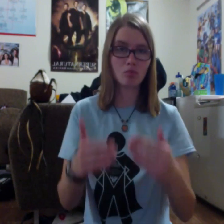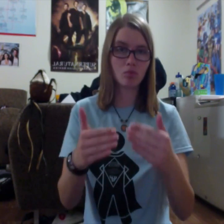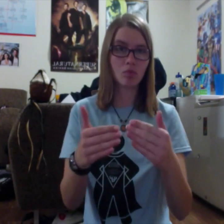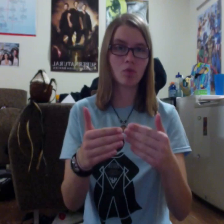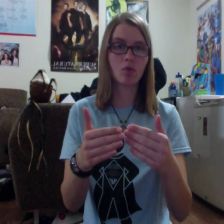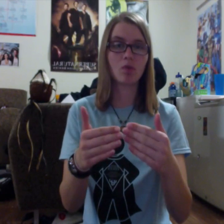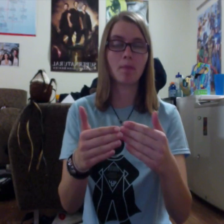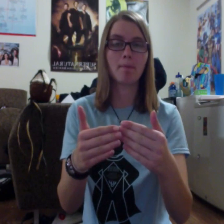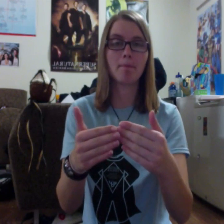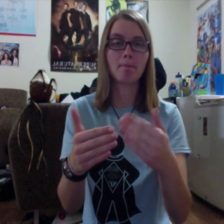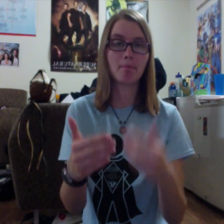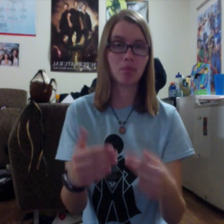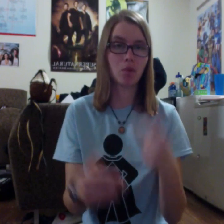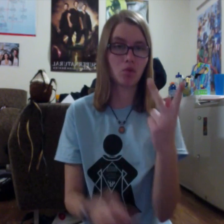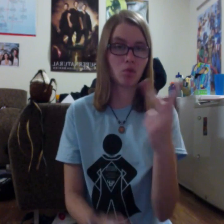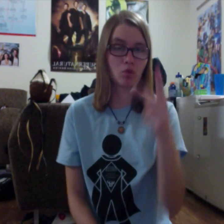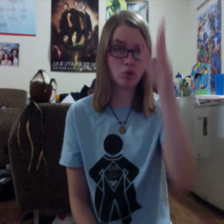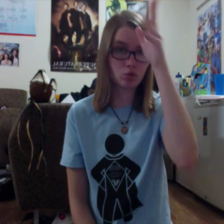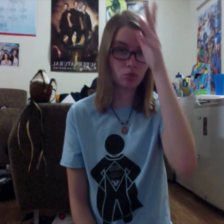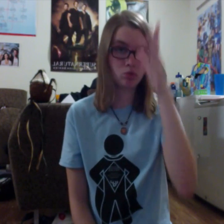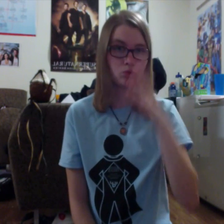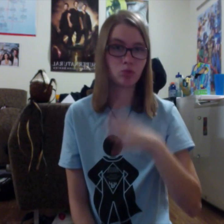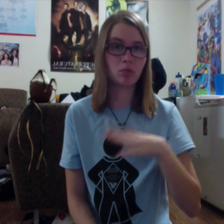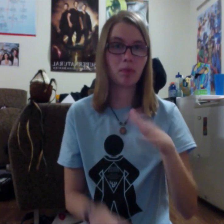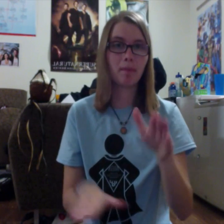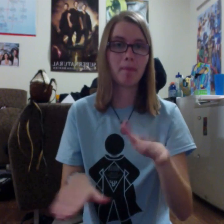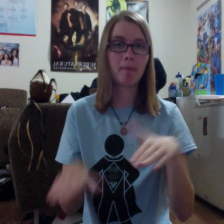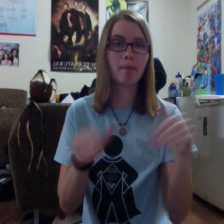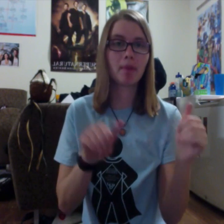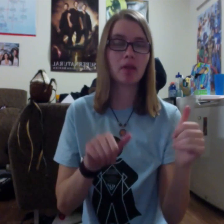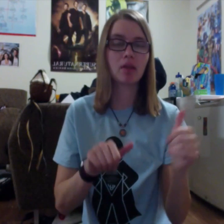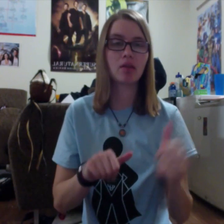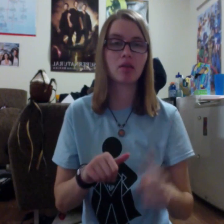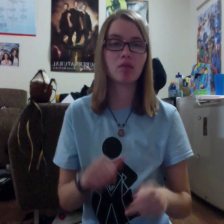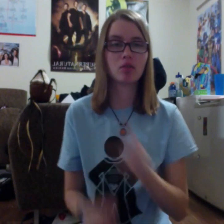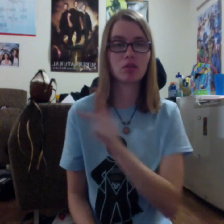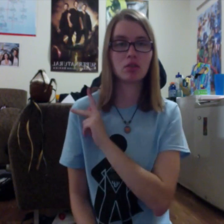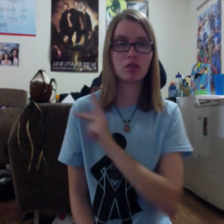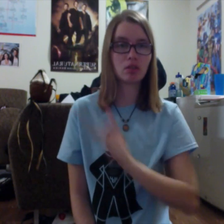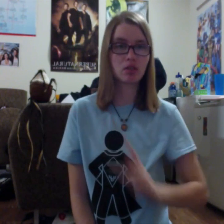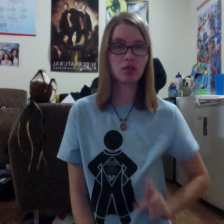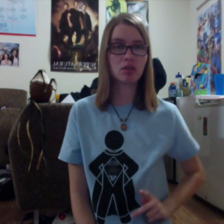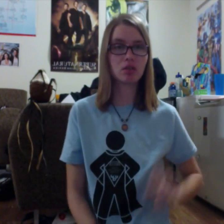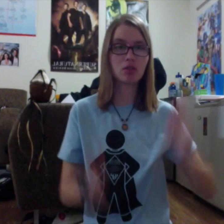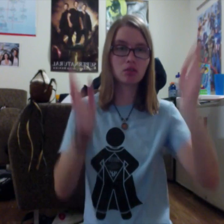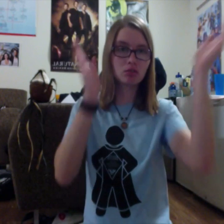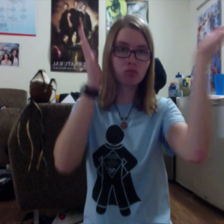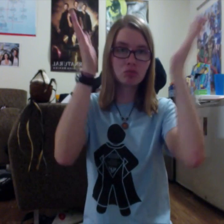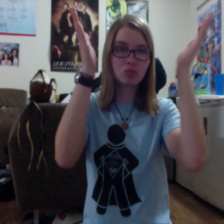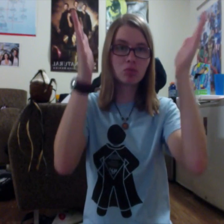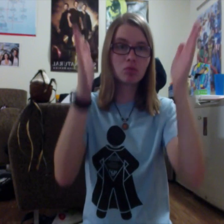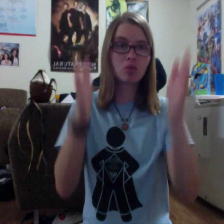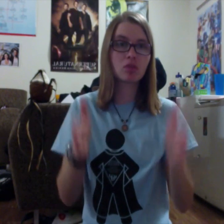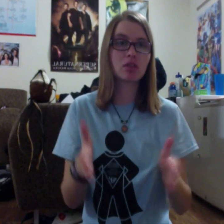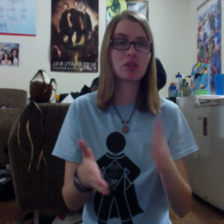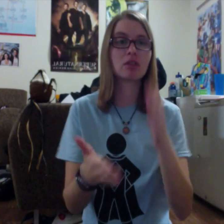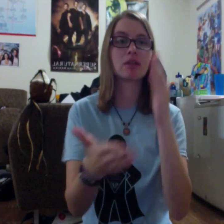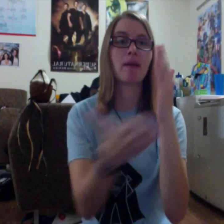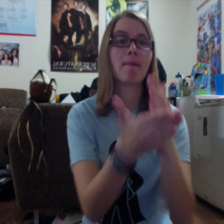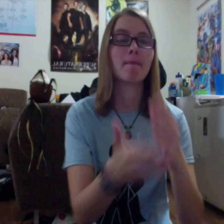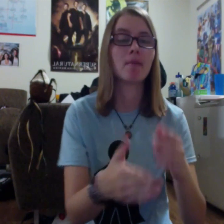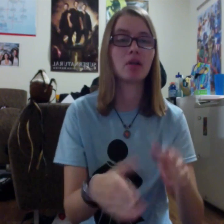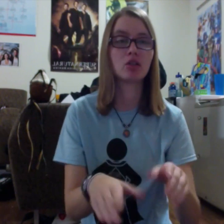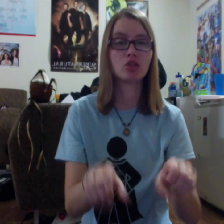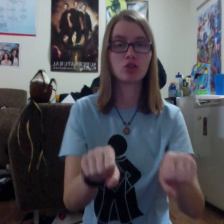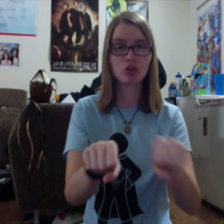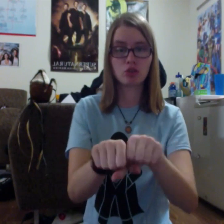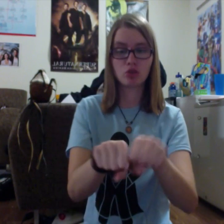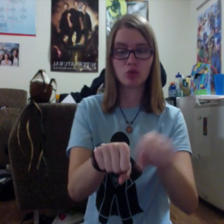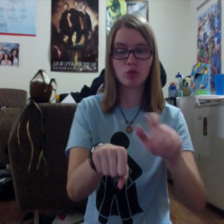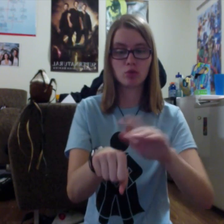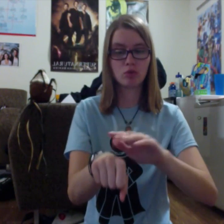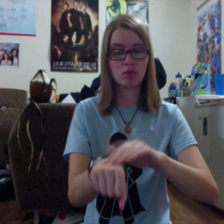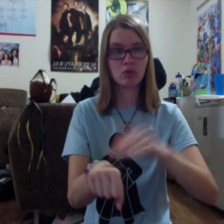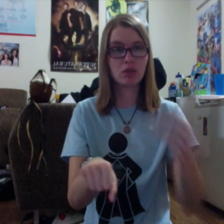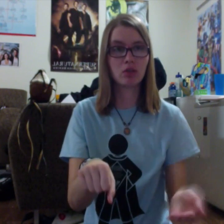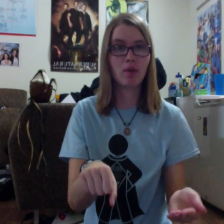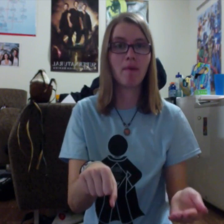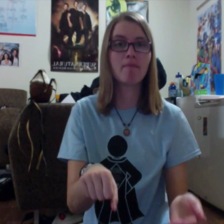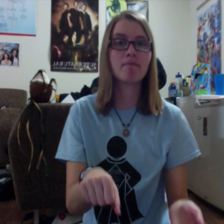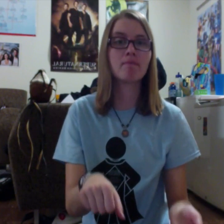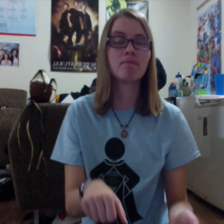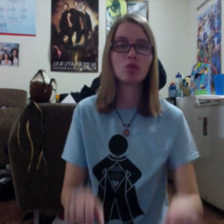and before they left the Emperor's servant stopped them and removed their shoes.